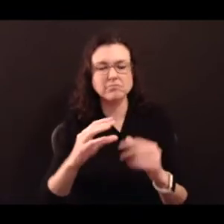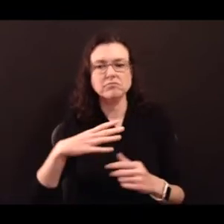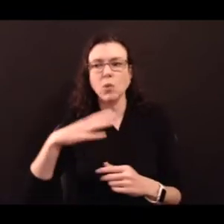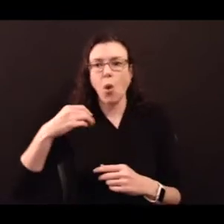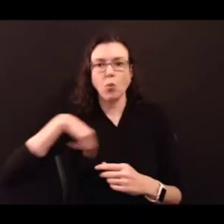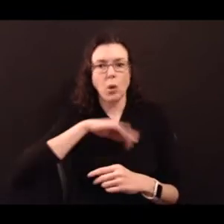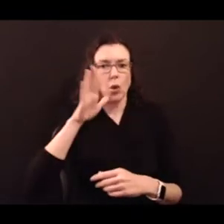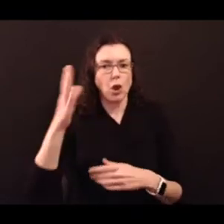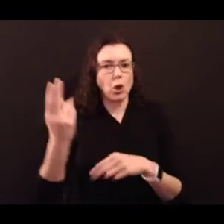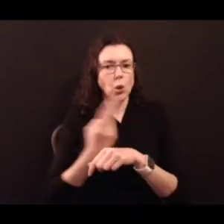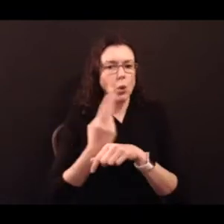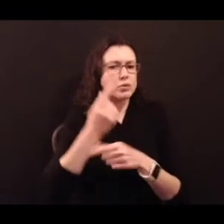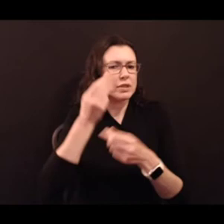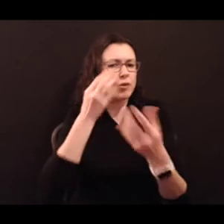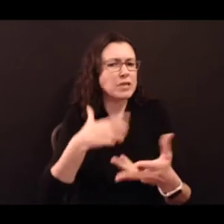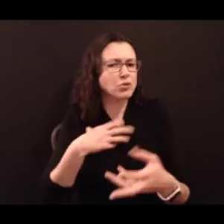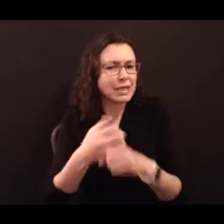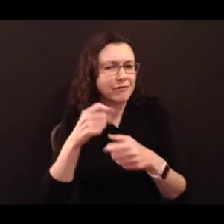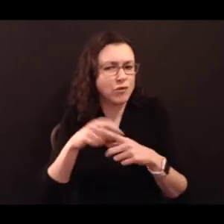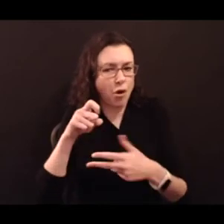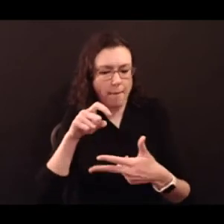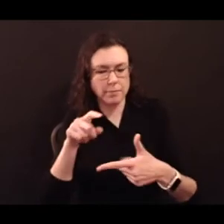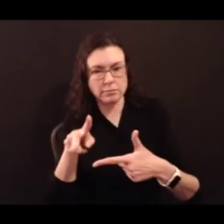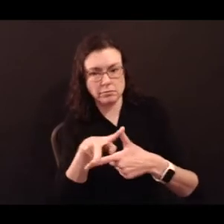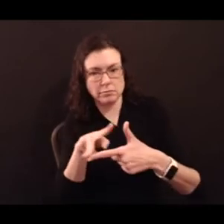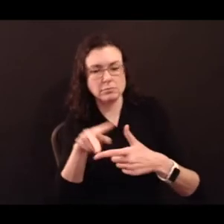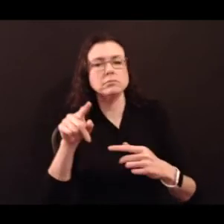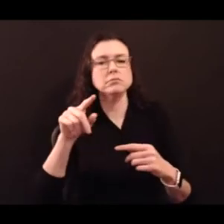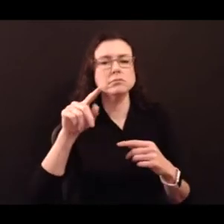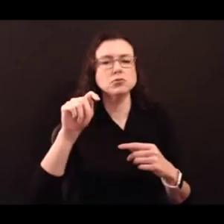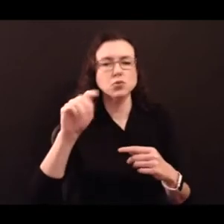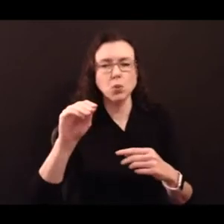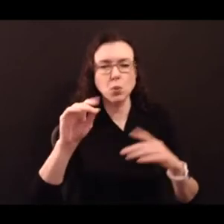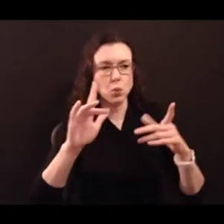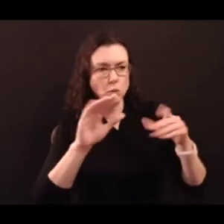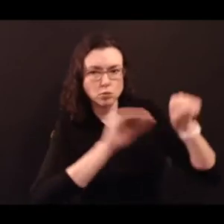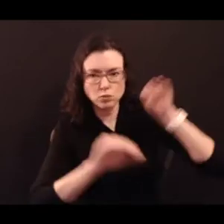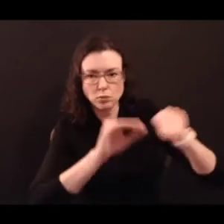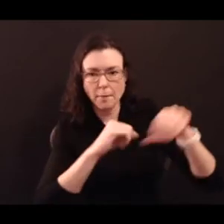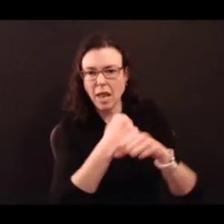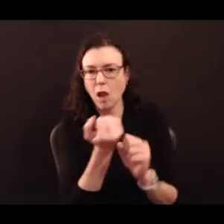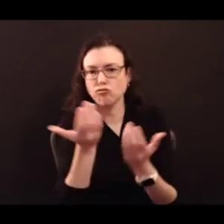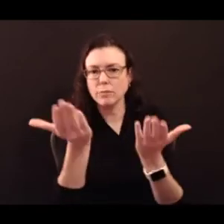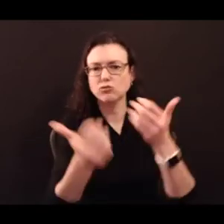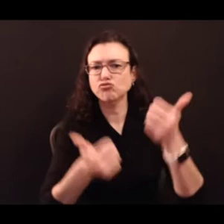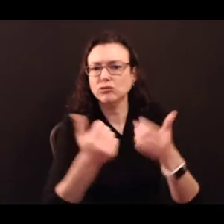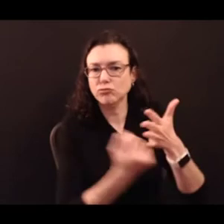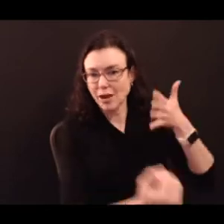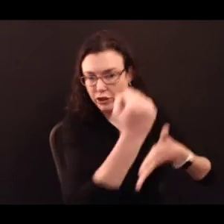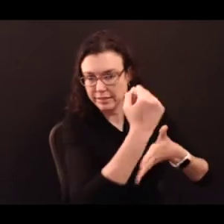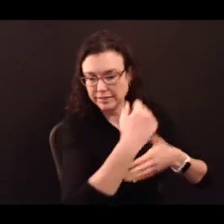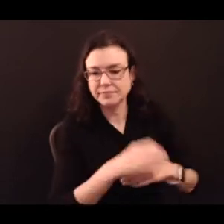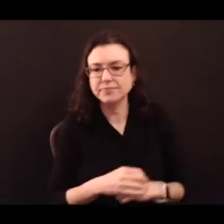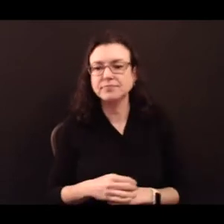will use the preliminary findings to inform our recommendations on priorities in the agenda.